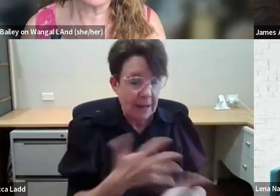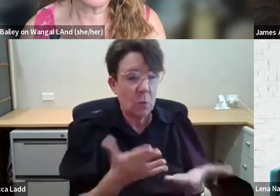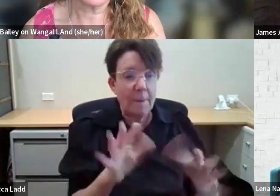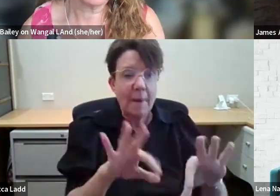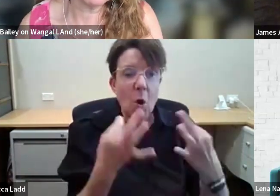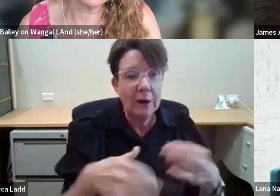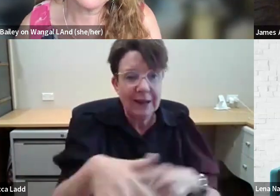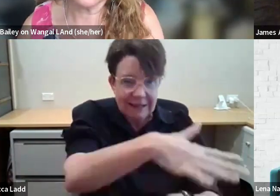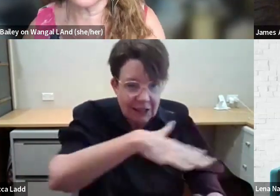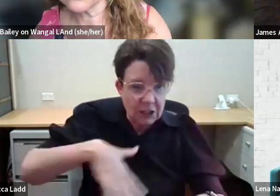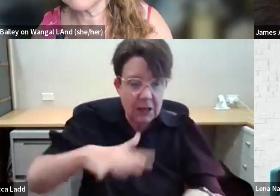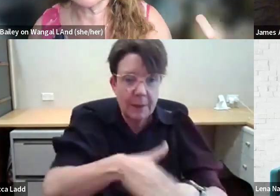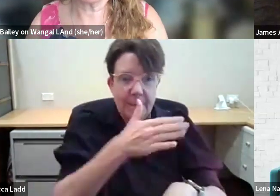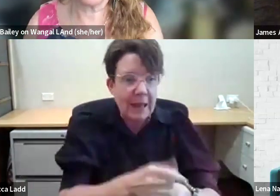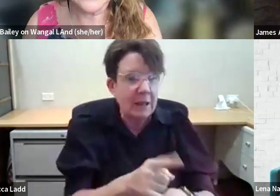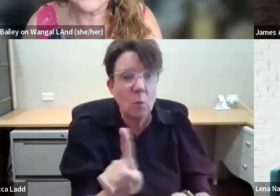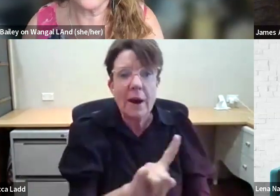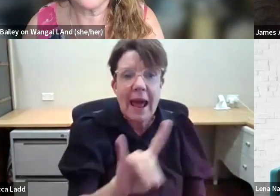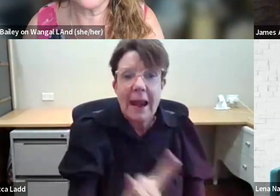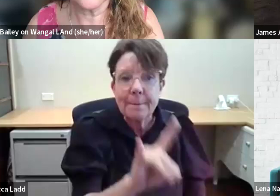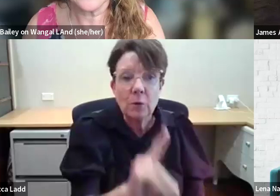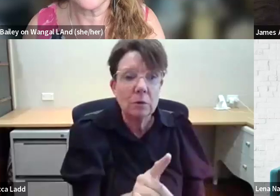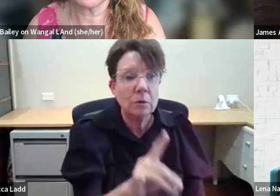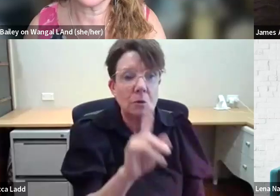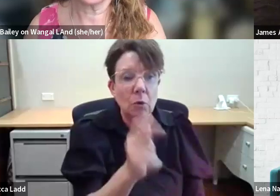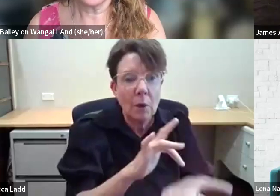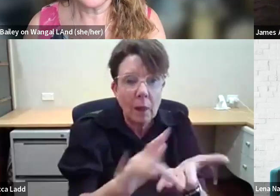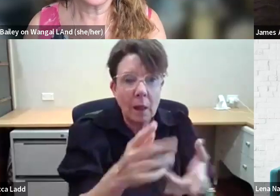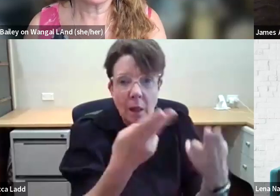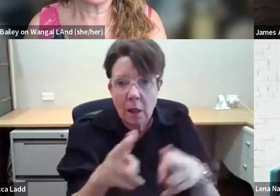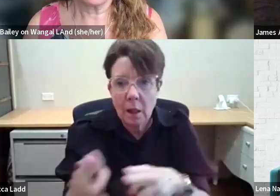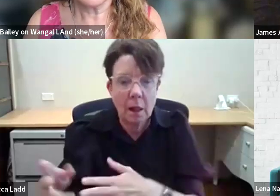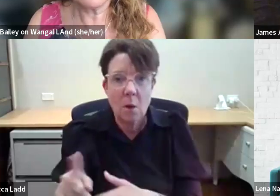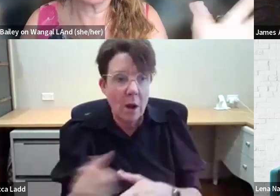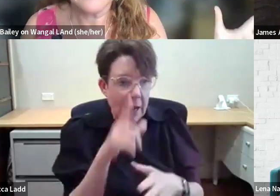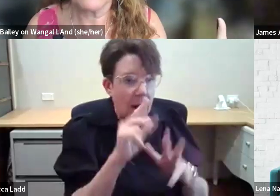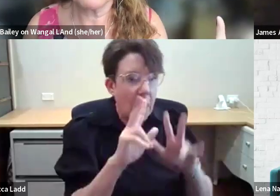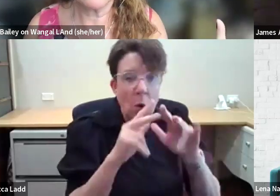that are endangered? What can I look after? And that does not have to be the whole world